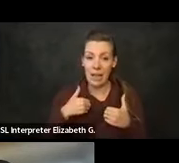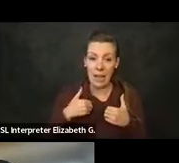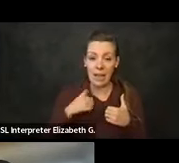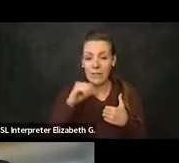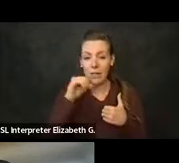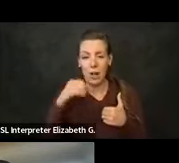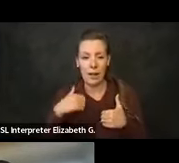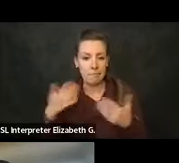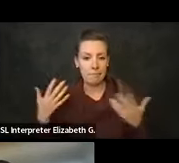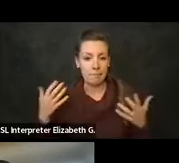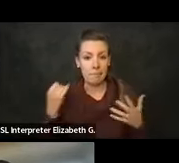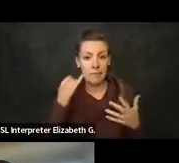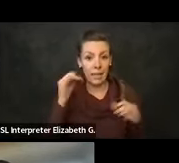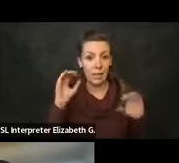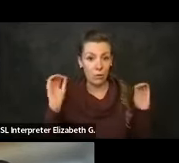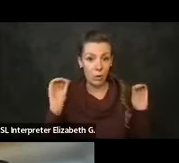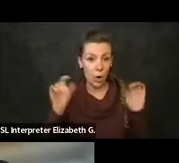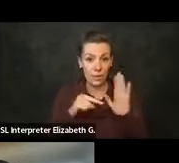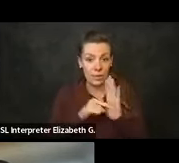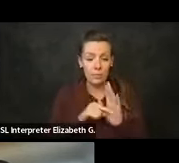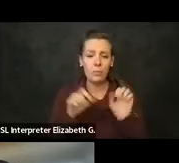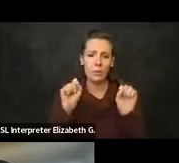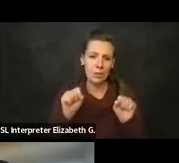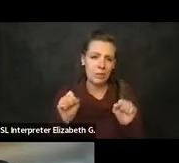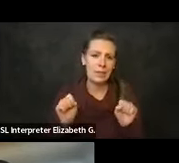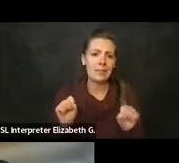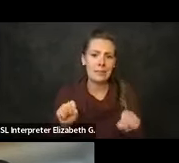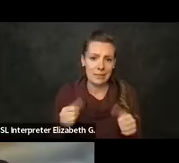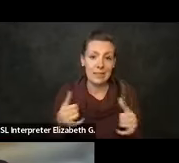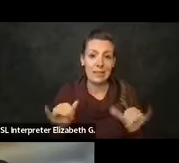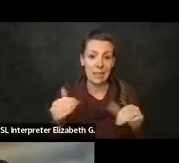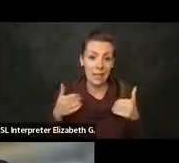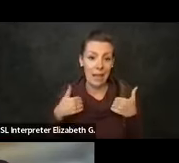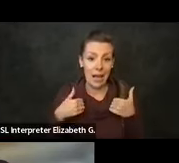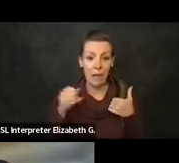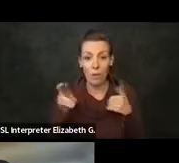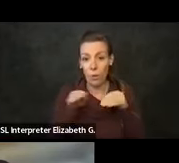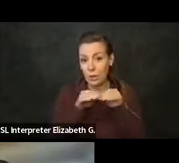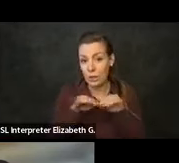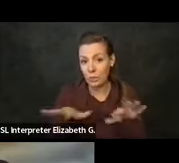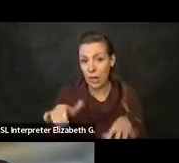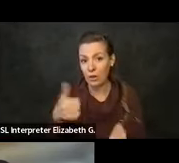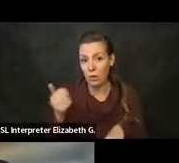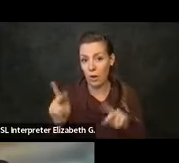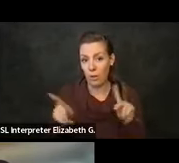you could still be carrying and spreading coveted with two others around you.